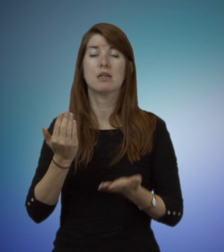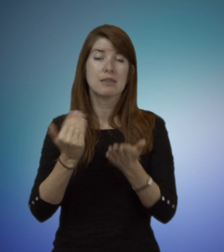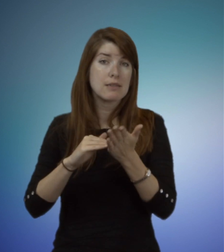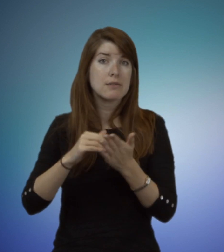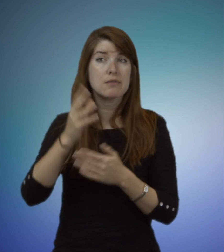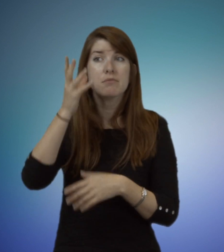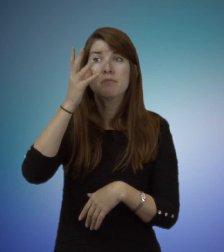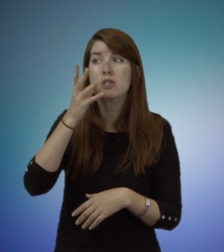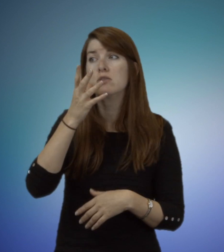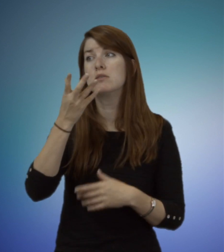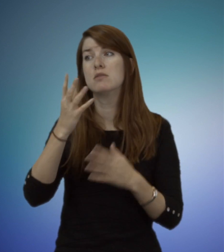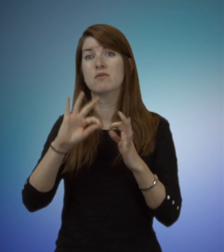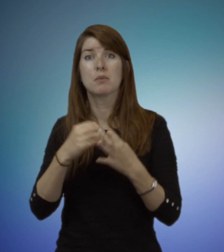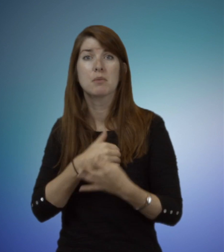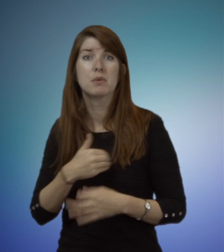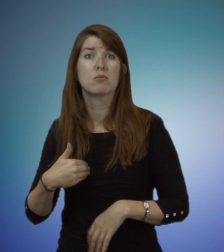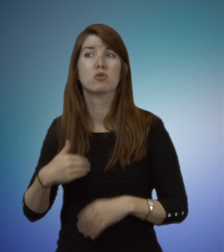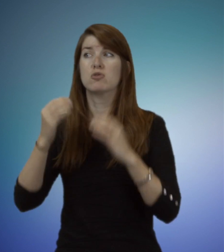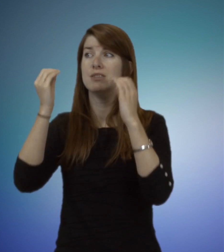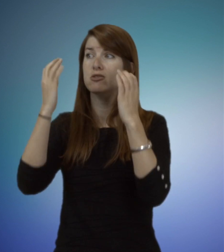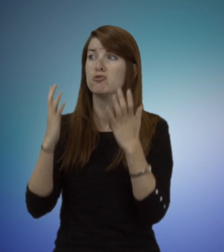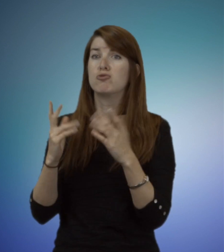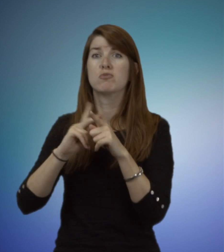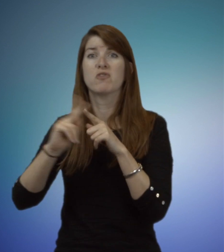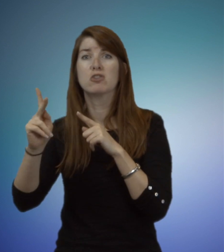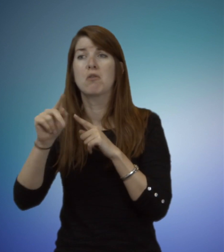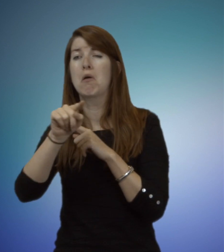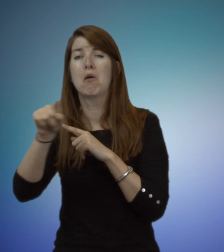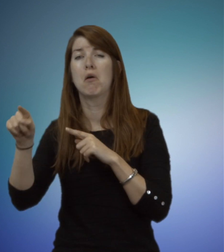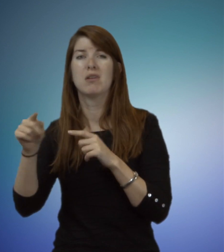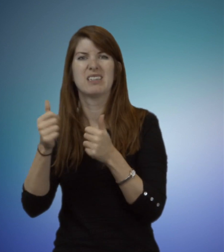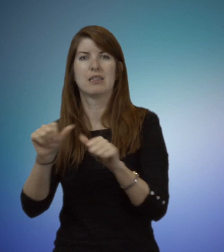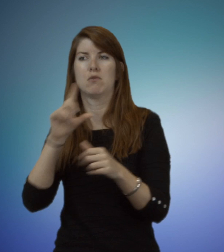teachers, or any other professional involved in a student's special Ed services.